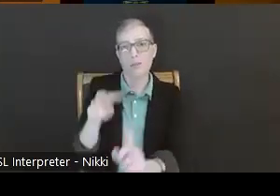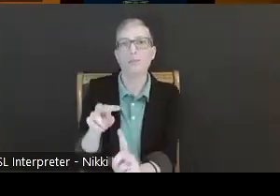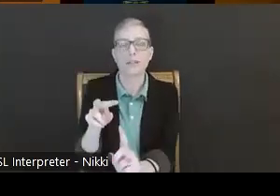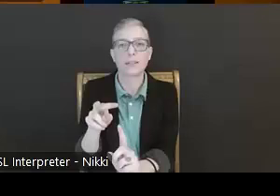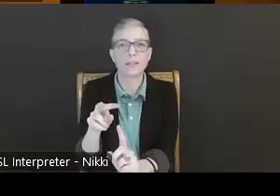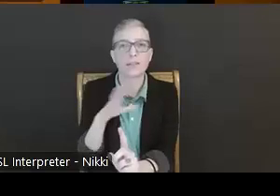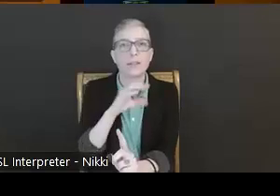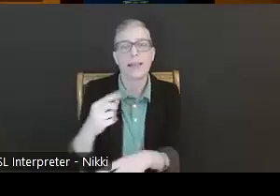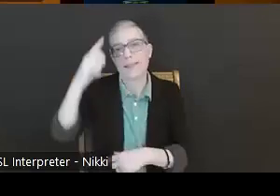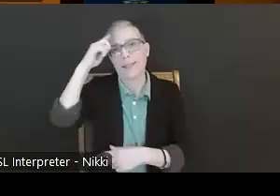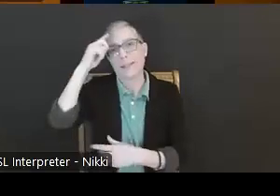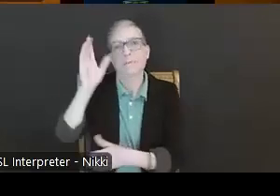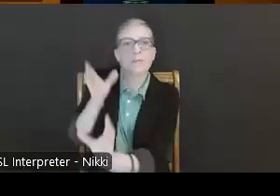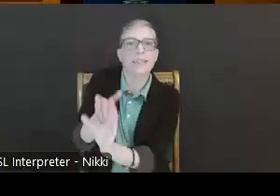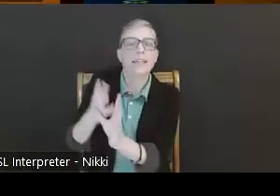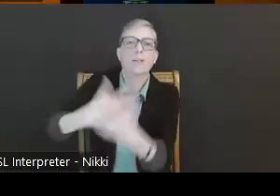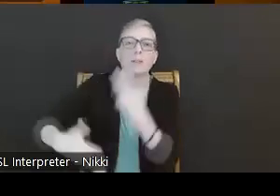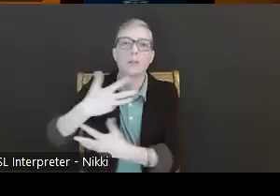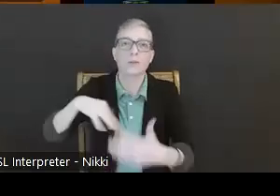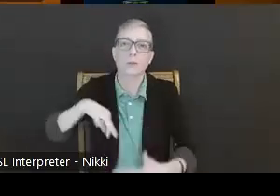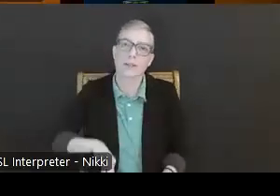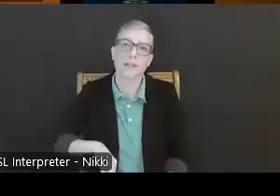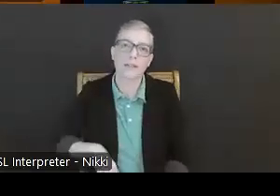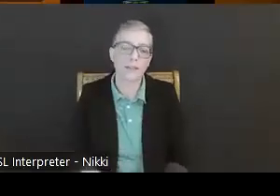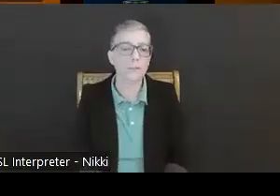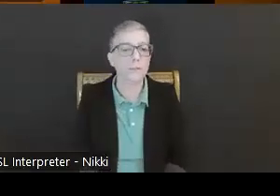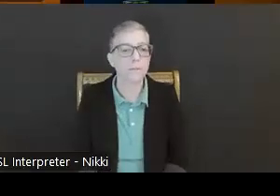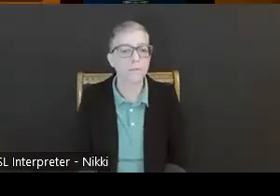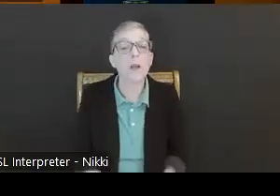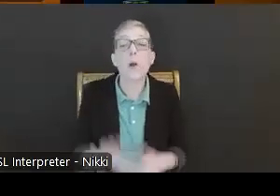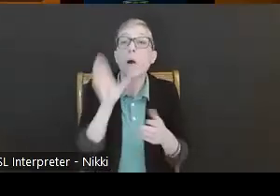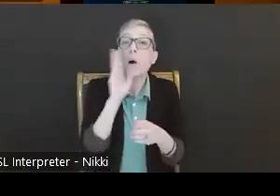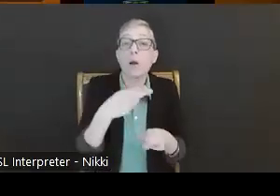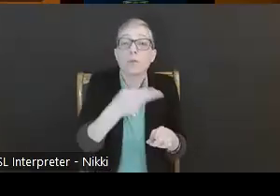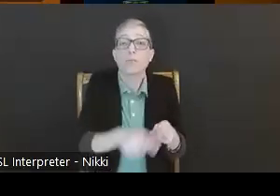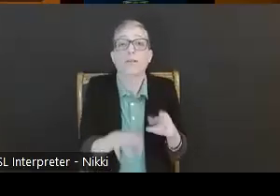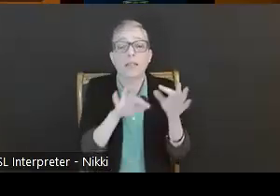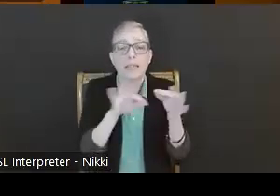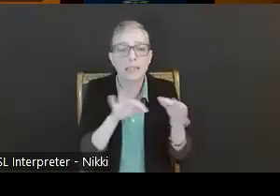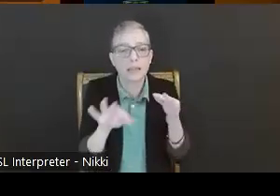and I wanted to touch just briefly on the physical toll of caregiving in cancer you know I think the